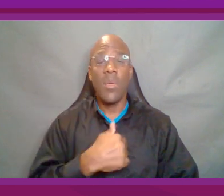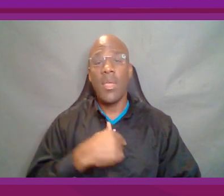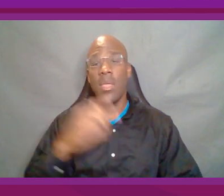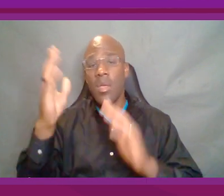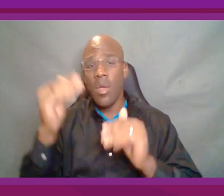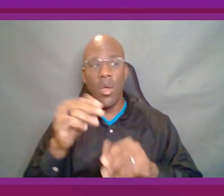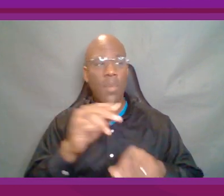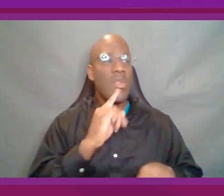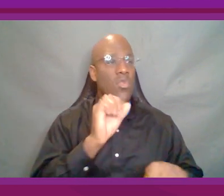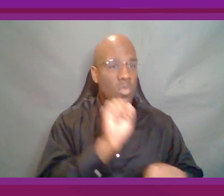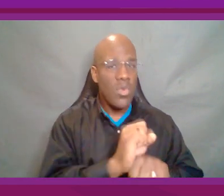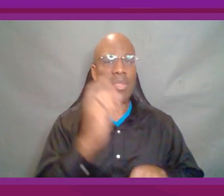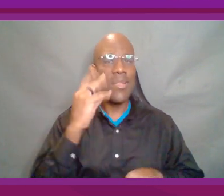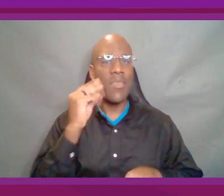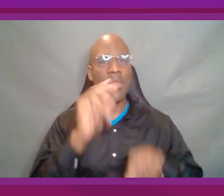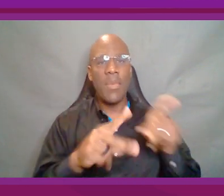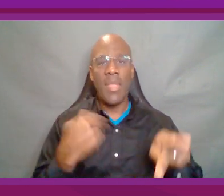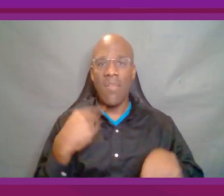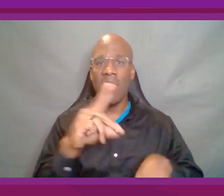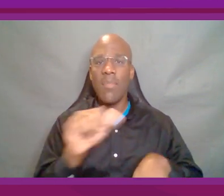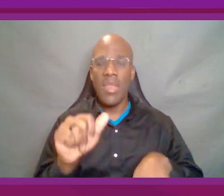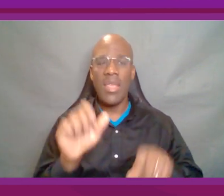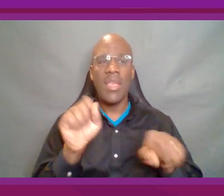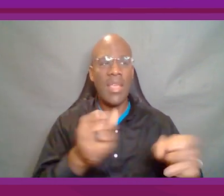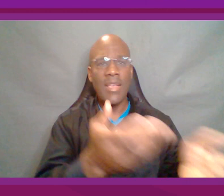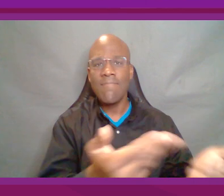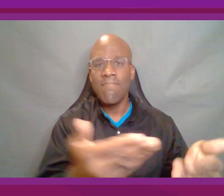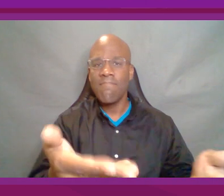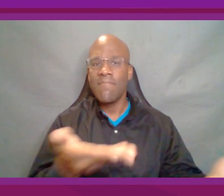experiences of people with disabilities into conversations about what's necessary for